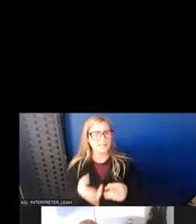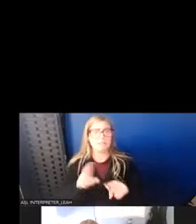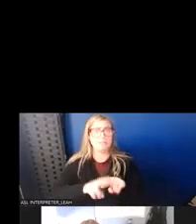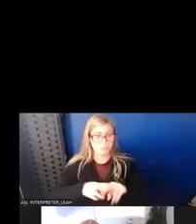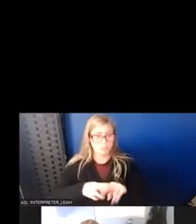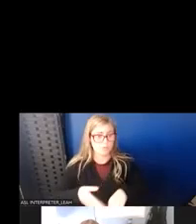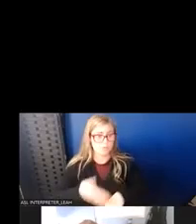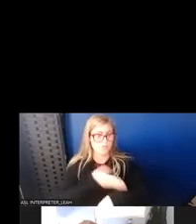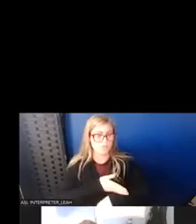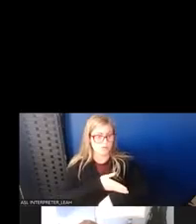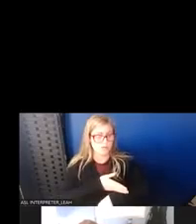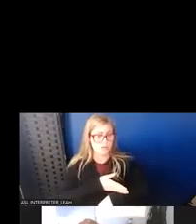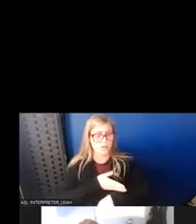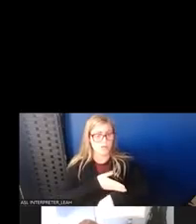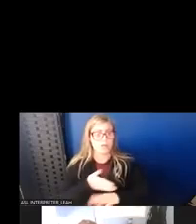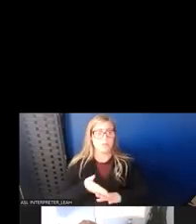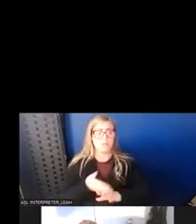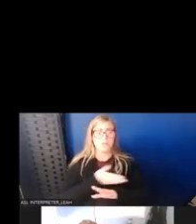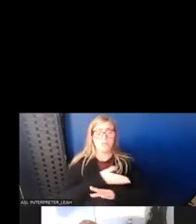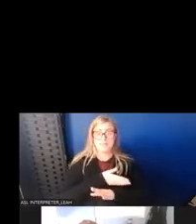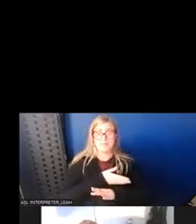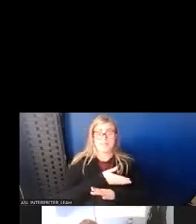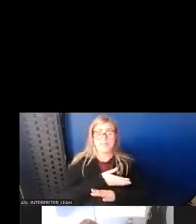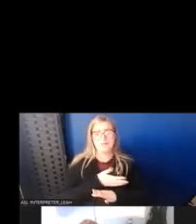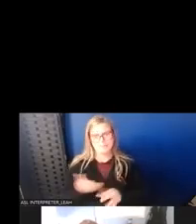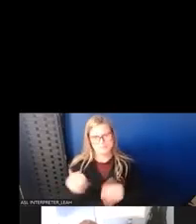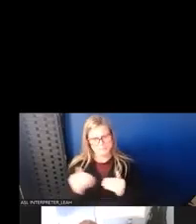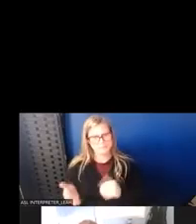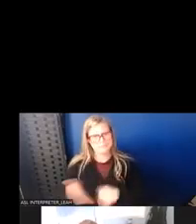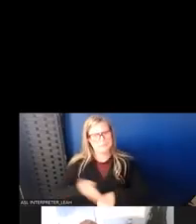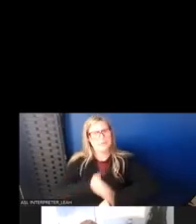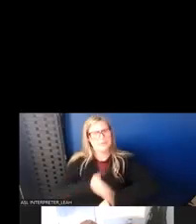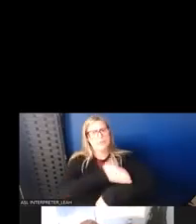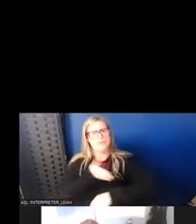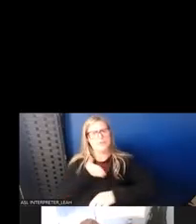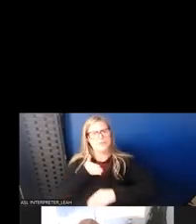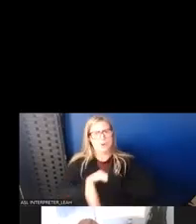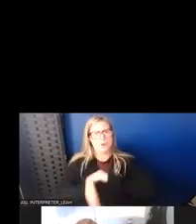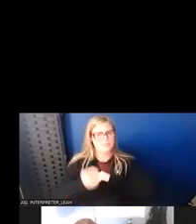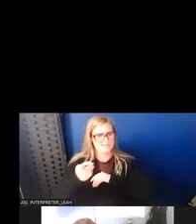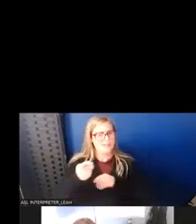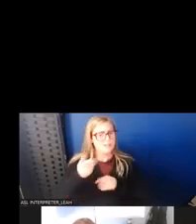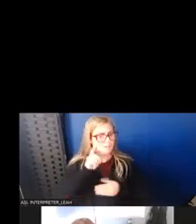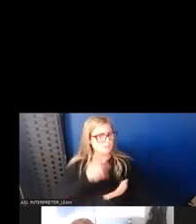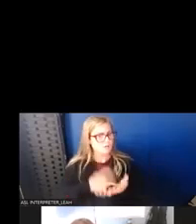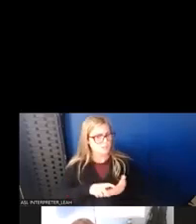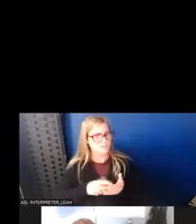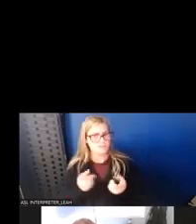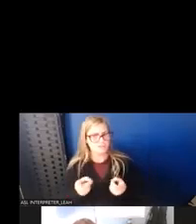And we also think about that as where we want everyone to be at